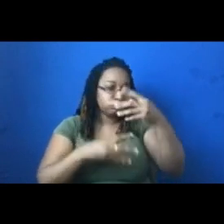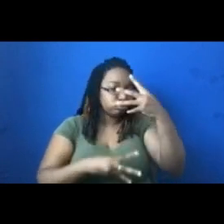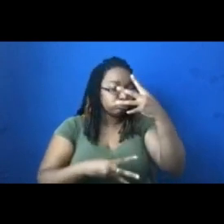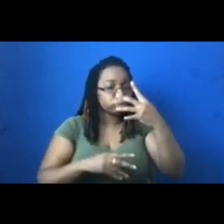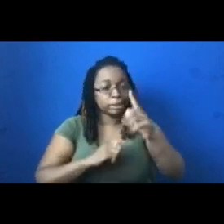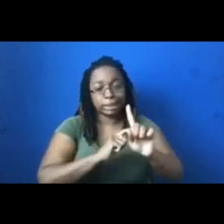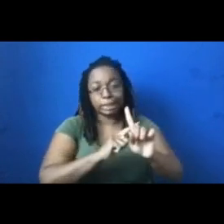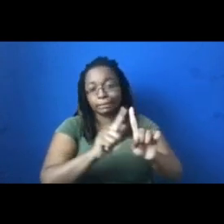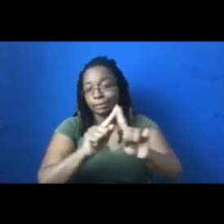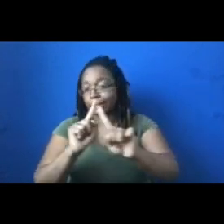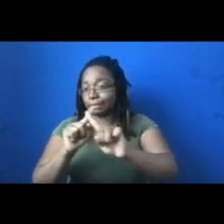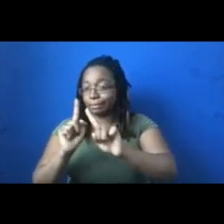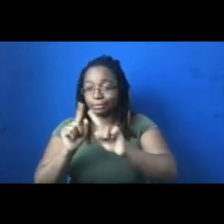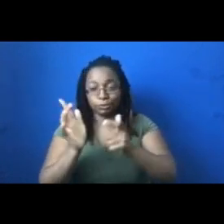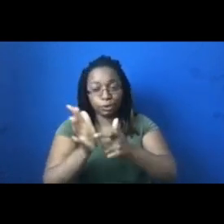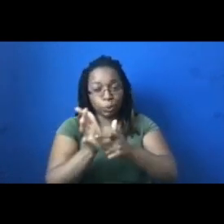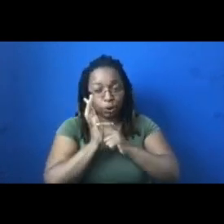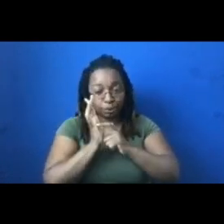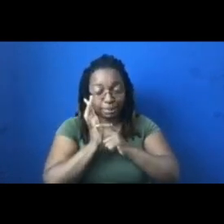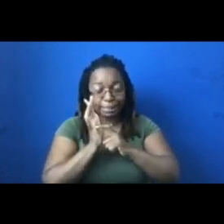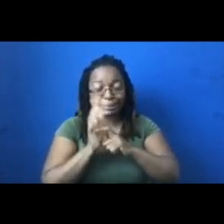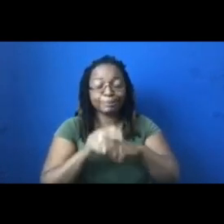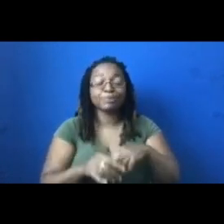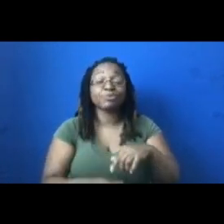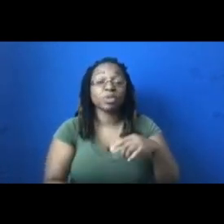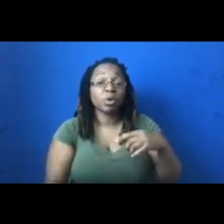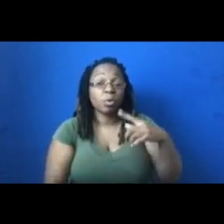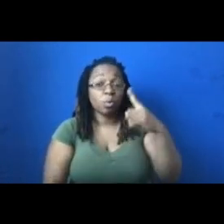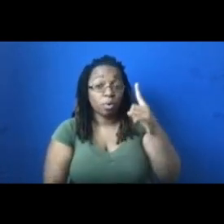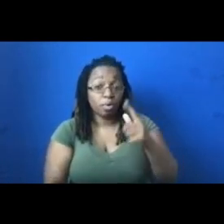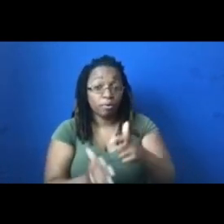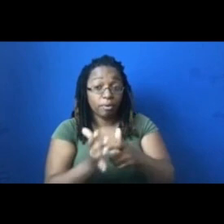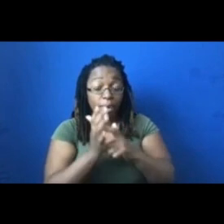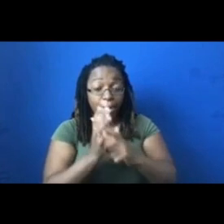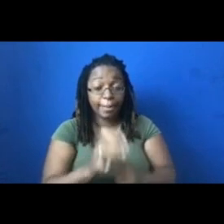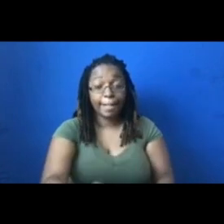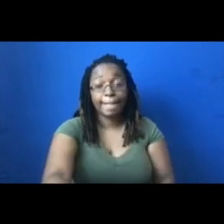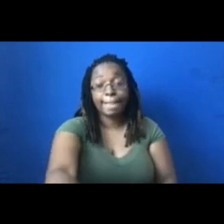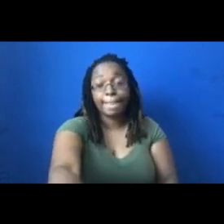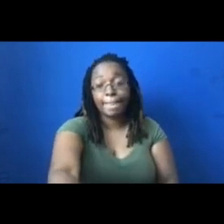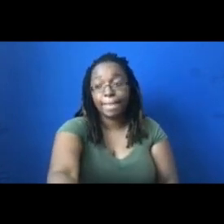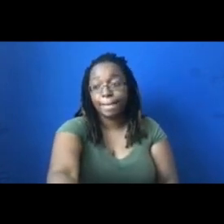requirements, one of which is that applicants must support one